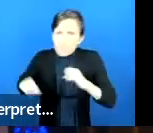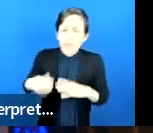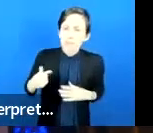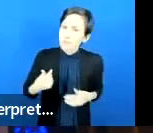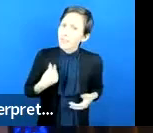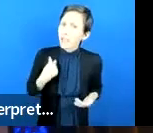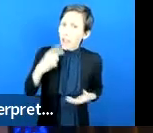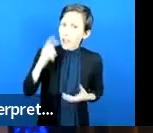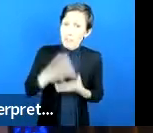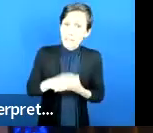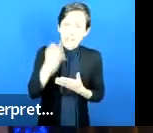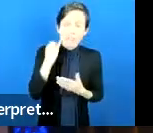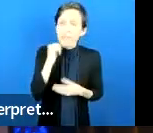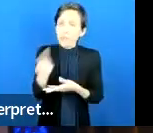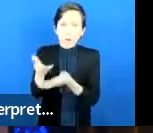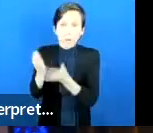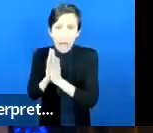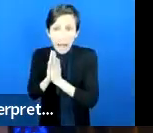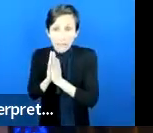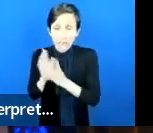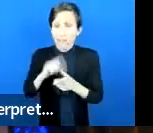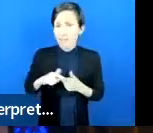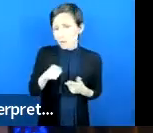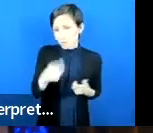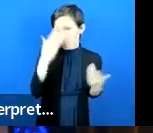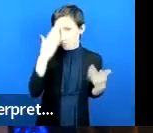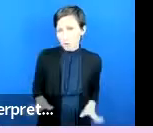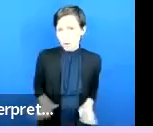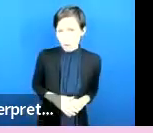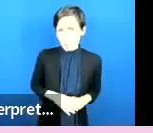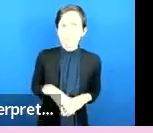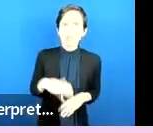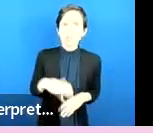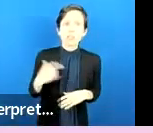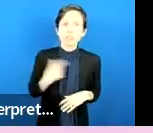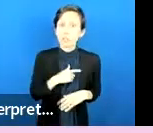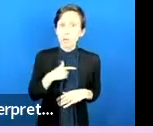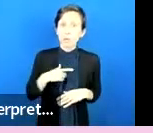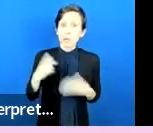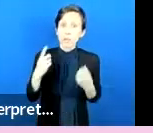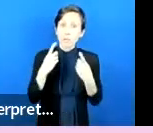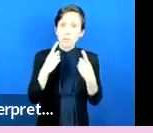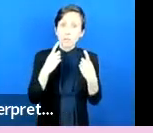that if you don't ask, you don't know. And so we put out a call for a sponsorship to